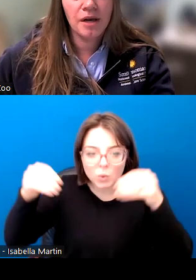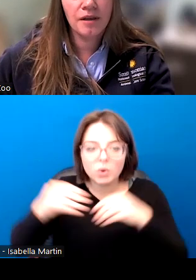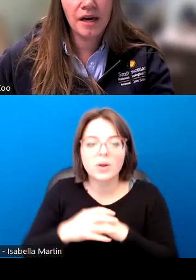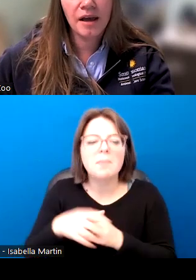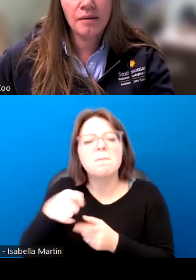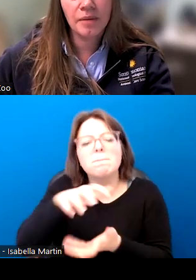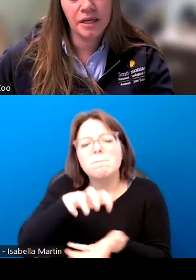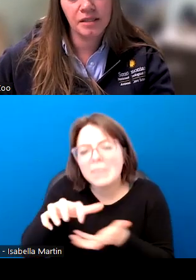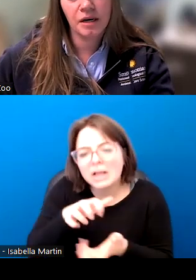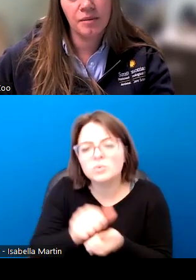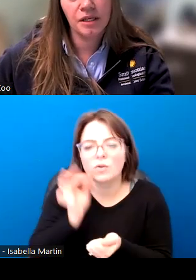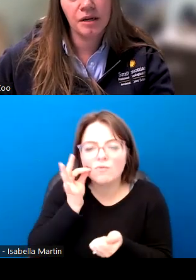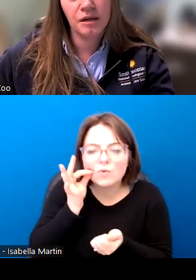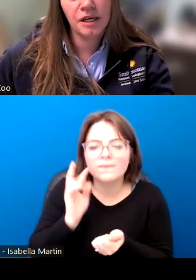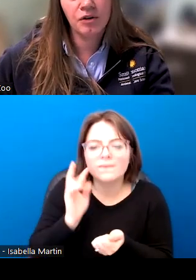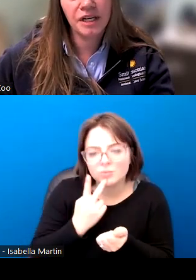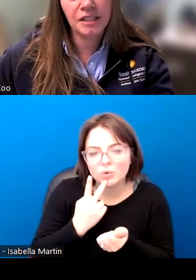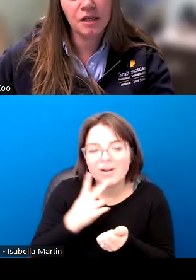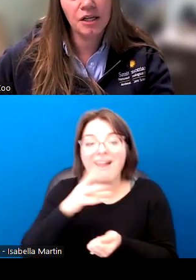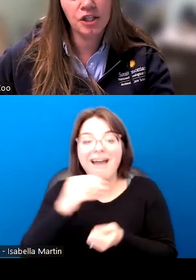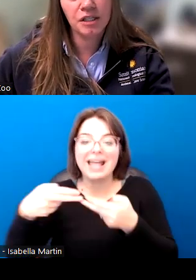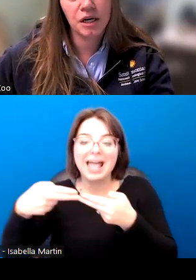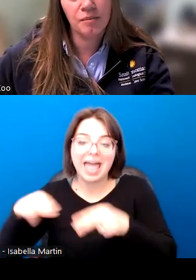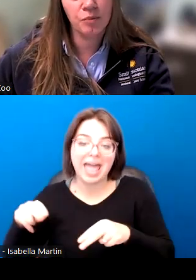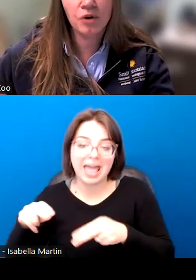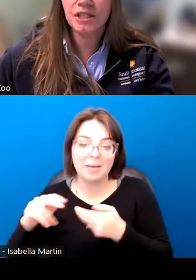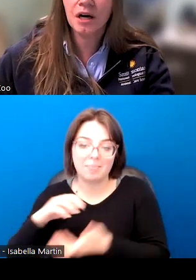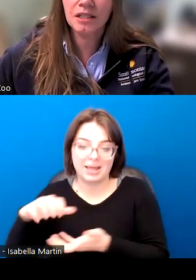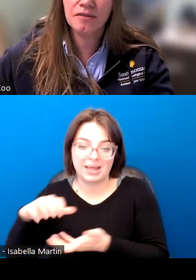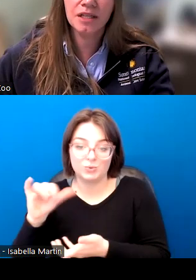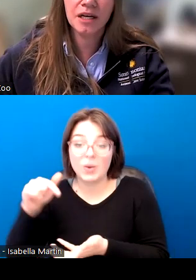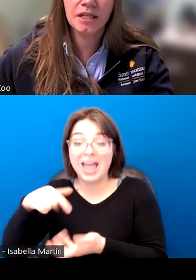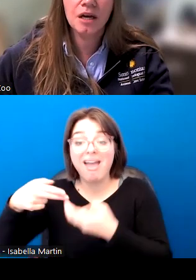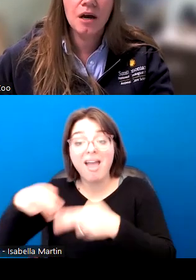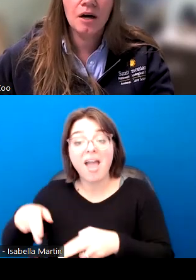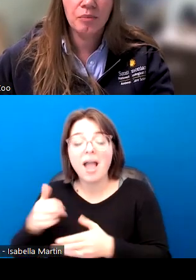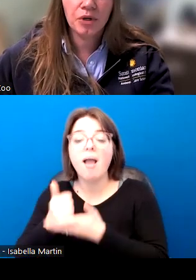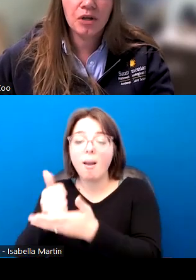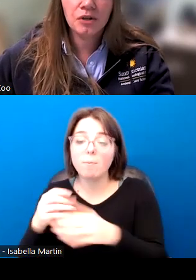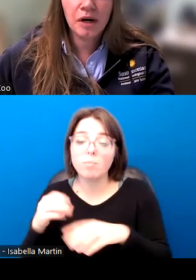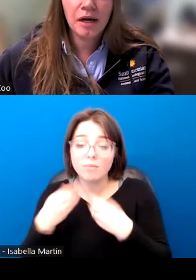and then that egg mix it's going to increase. Not just the protein content of that diet, but also